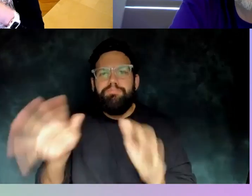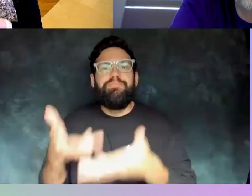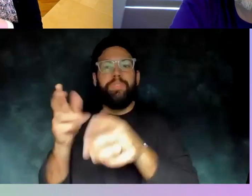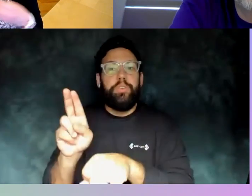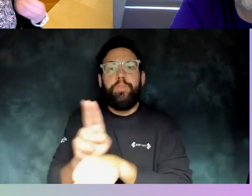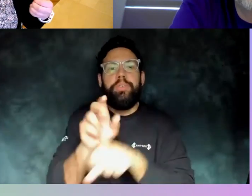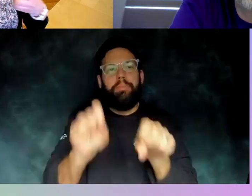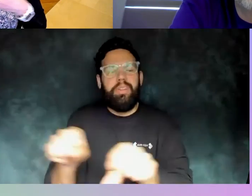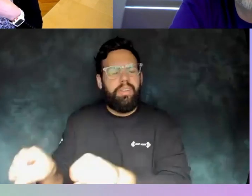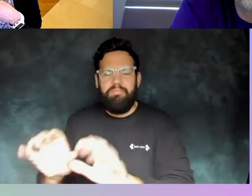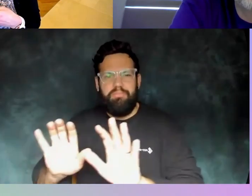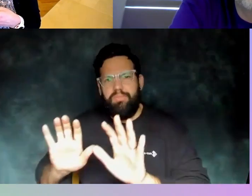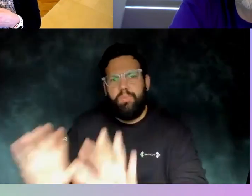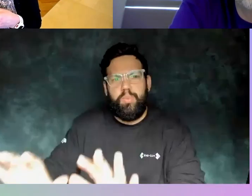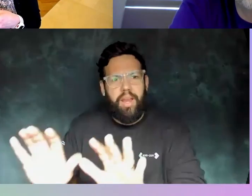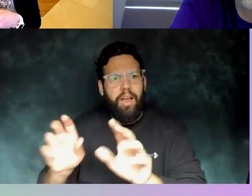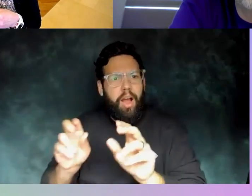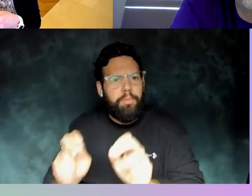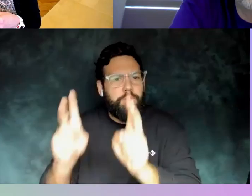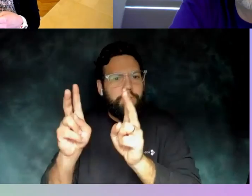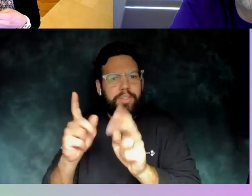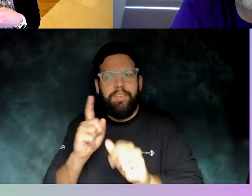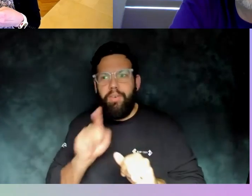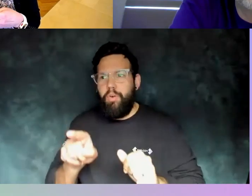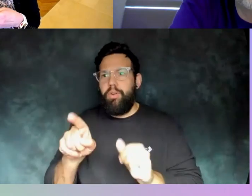versus the other. I consider myself more comfortable in the developments phase than the